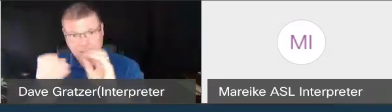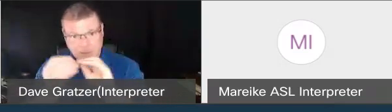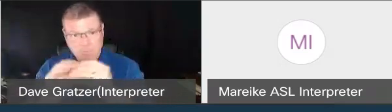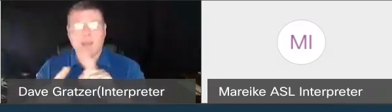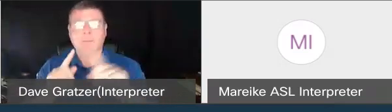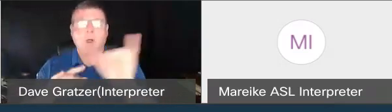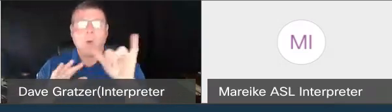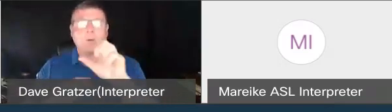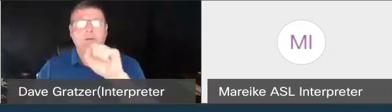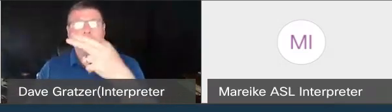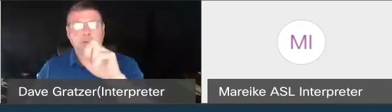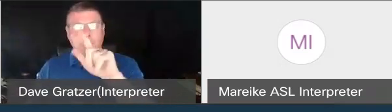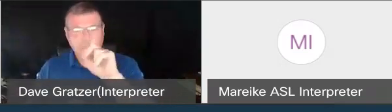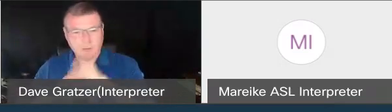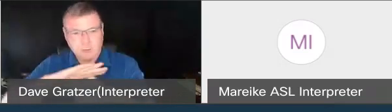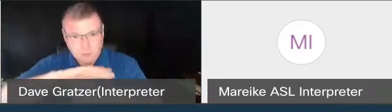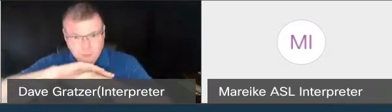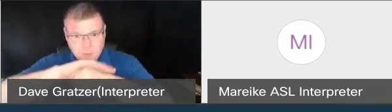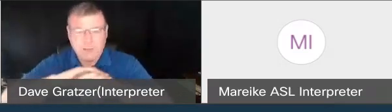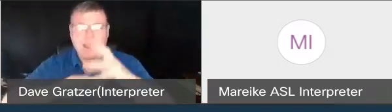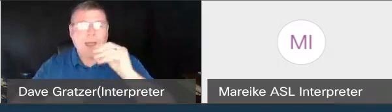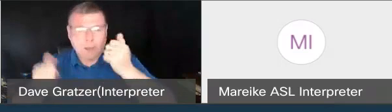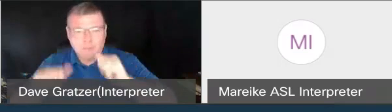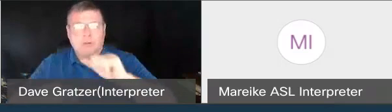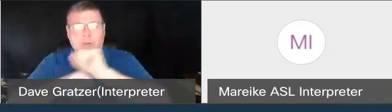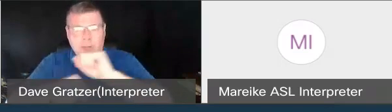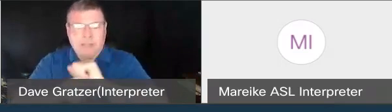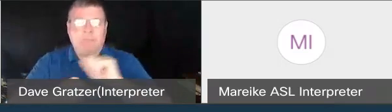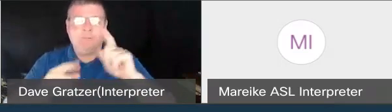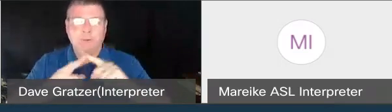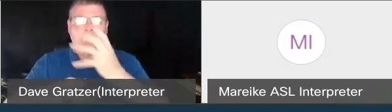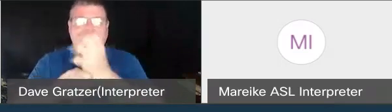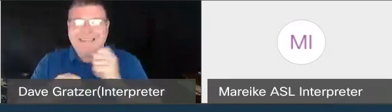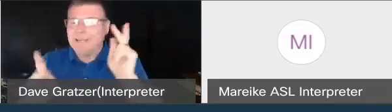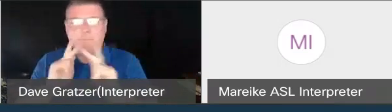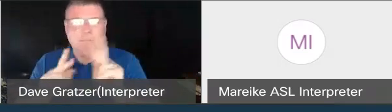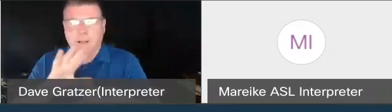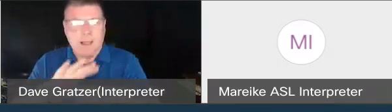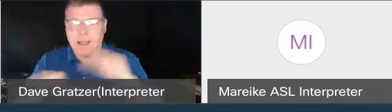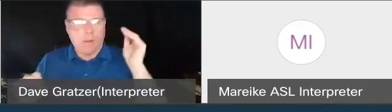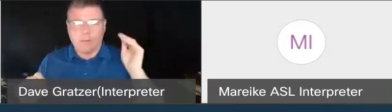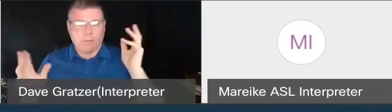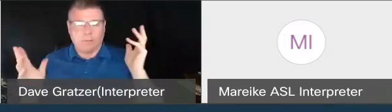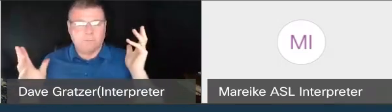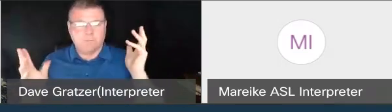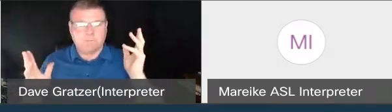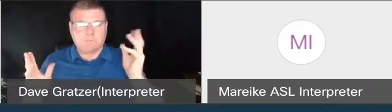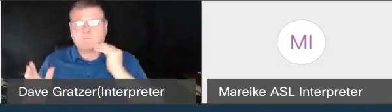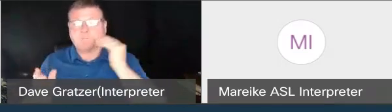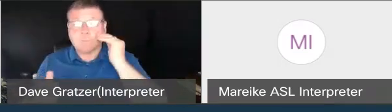particularly during COVID, we did a lot of work to try to get people to, uh--just out of the rain. The homeless outreach workers,